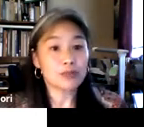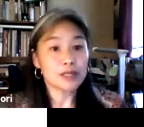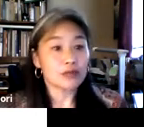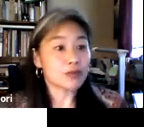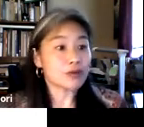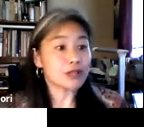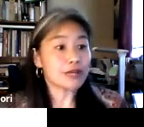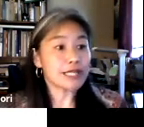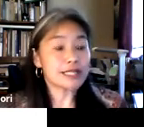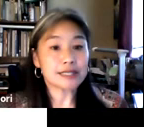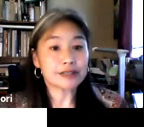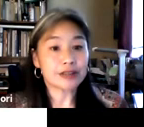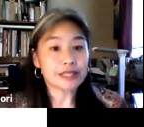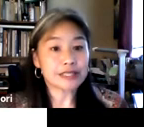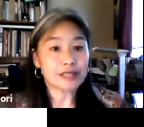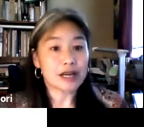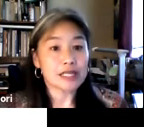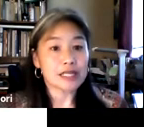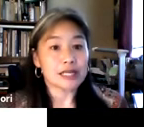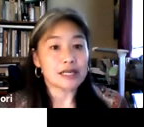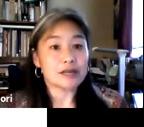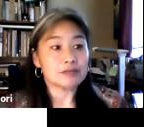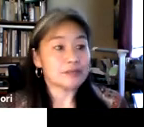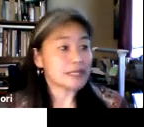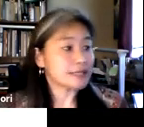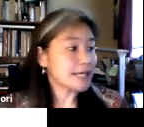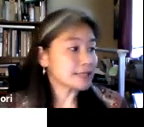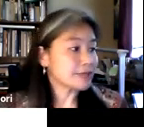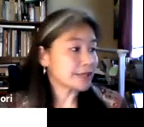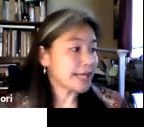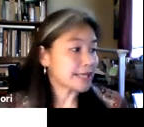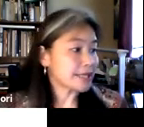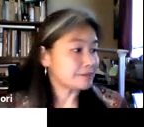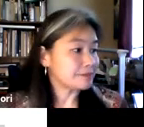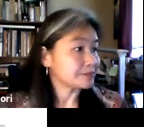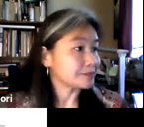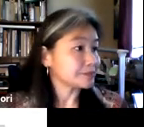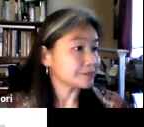grow up across the street from her. But my grandmother was she